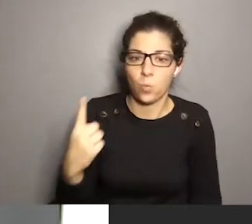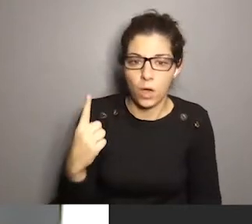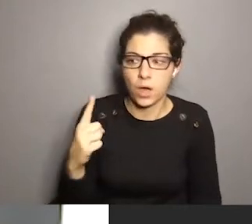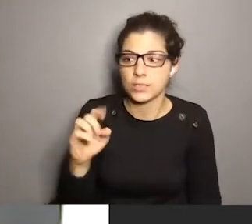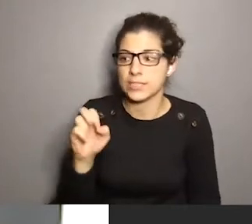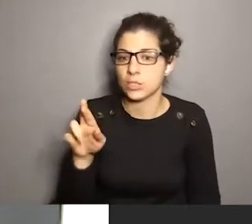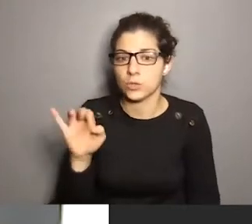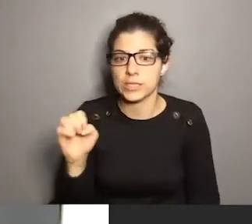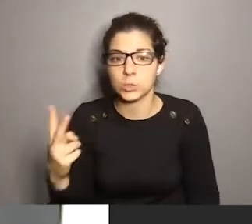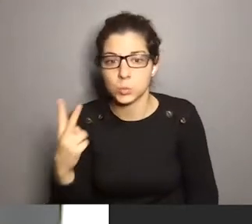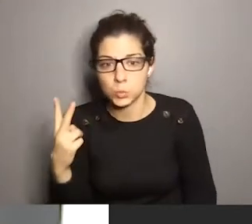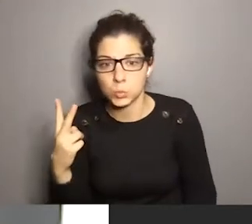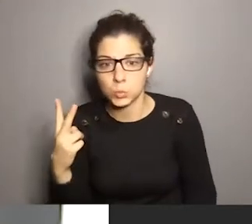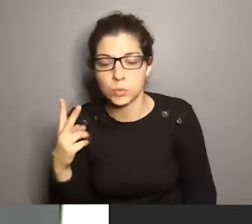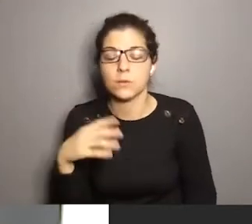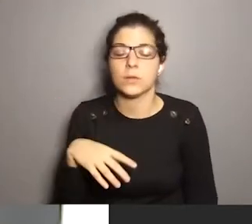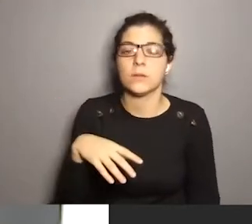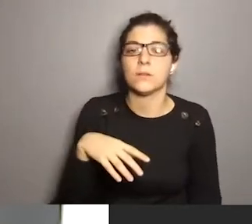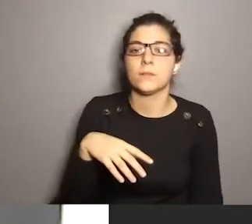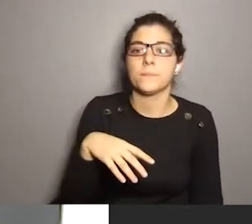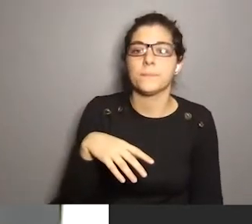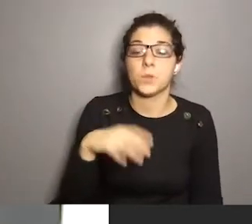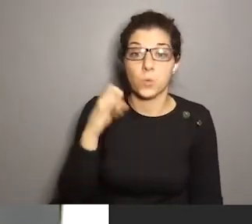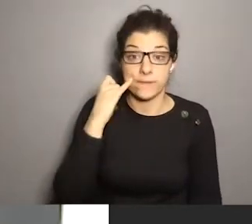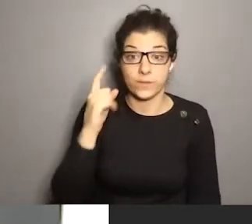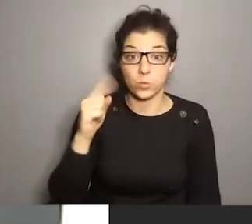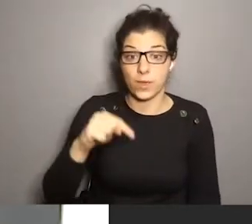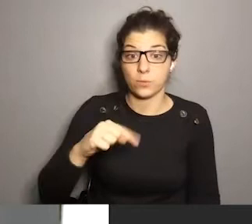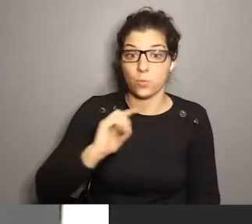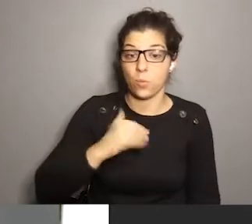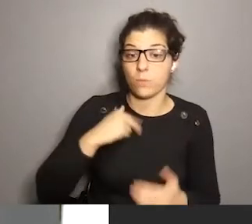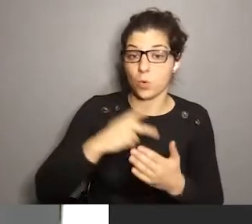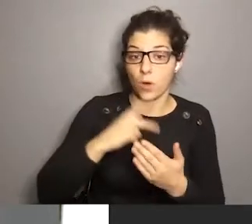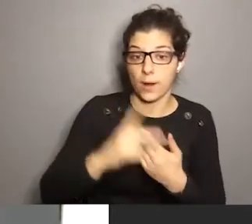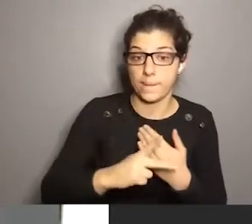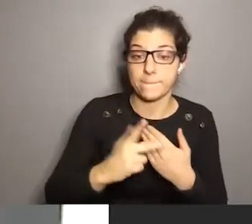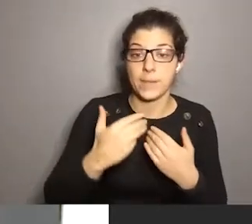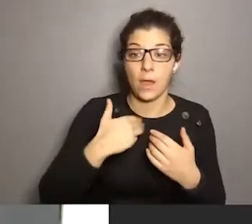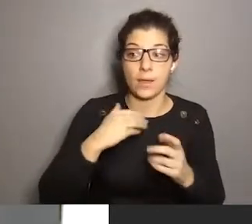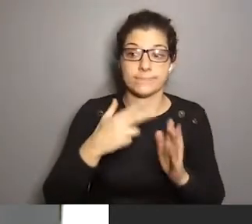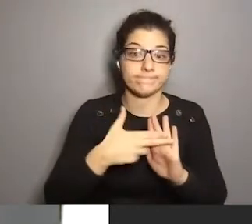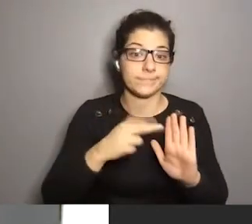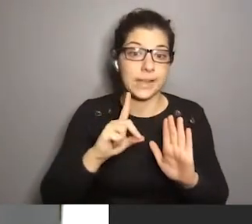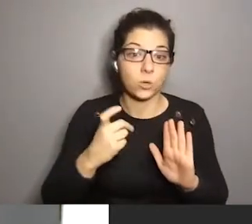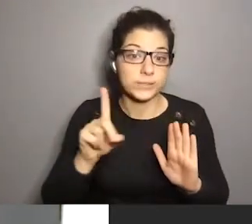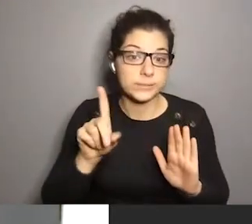So basically, if you came to our program and you had a diagnosis ability, you could be just about